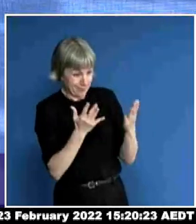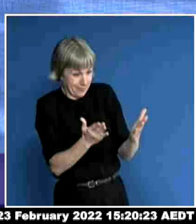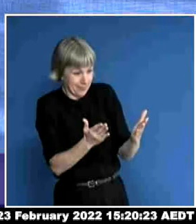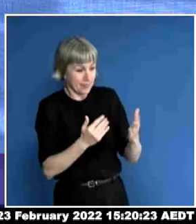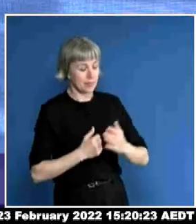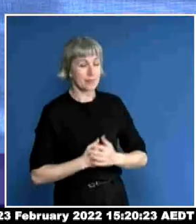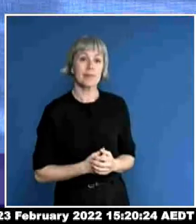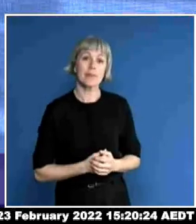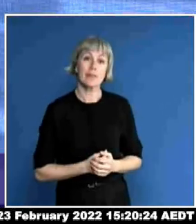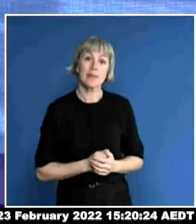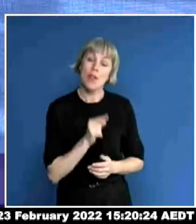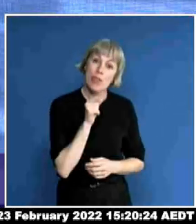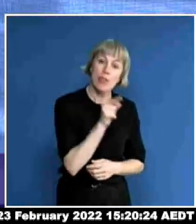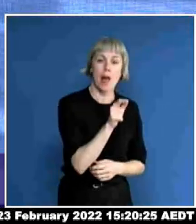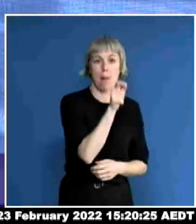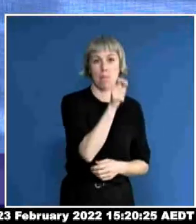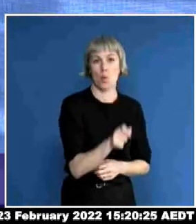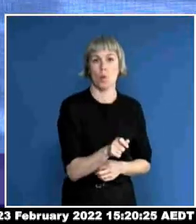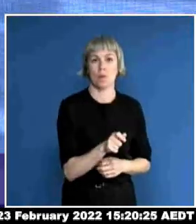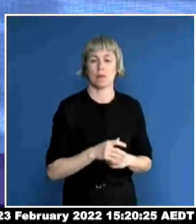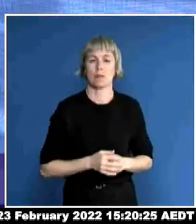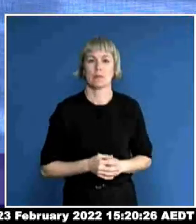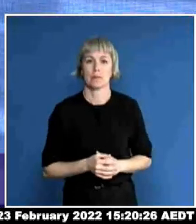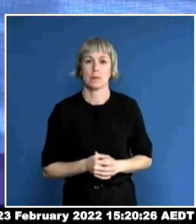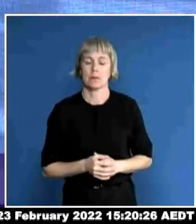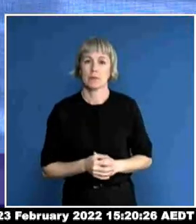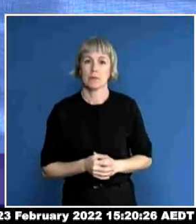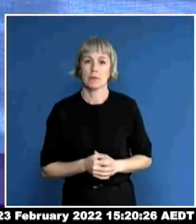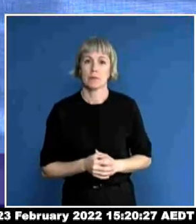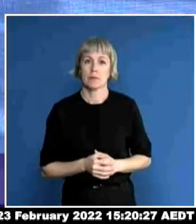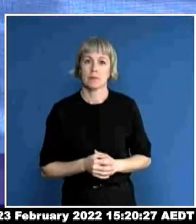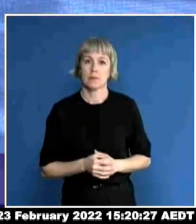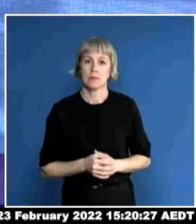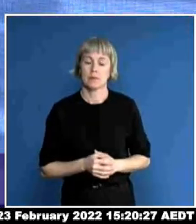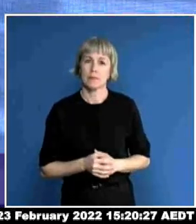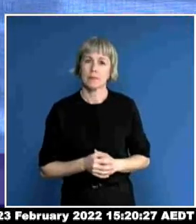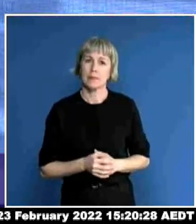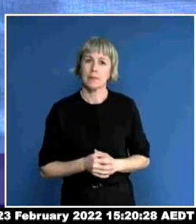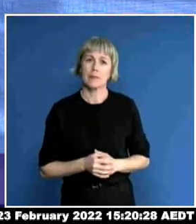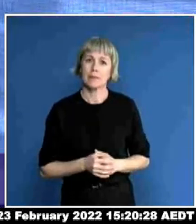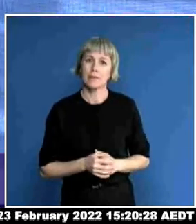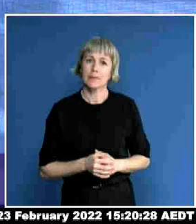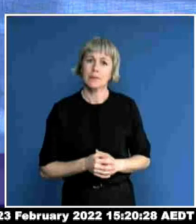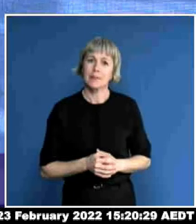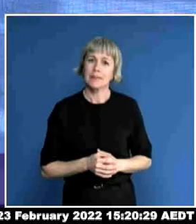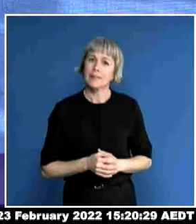whole inclusive society where they can reach out to supports and they have choice and